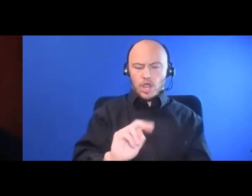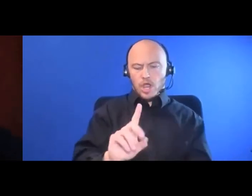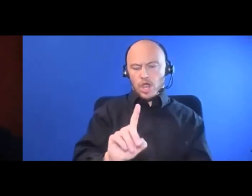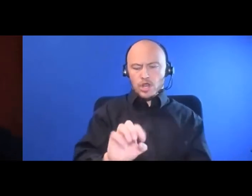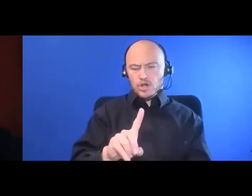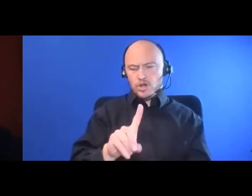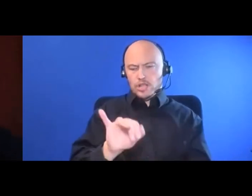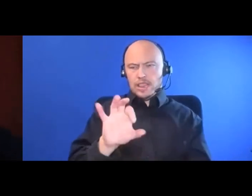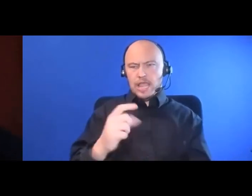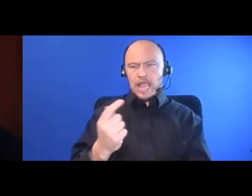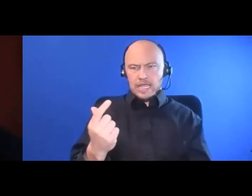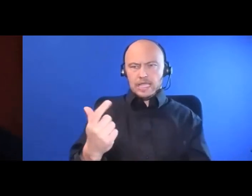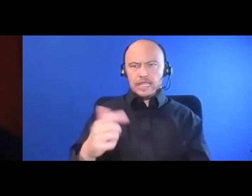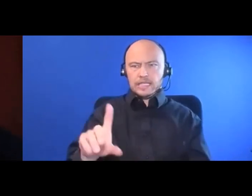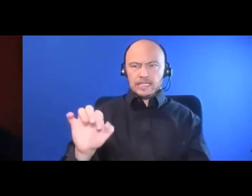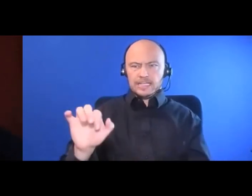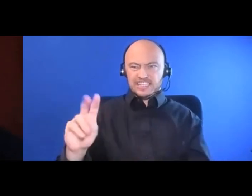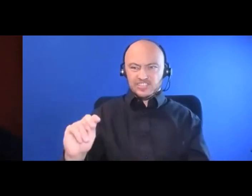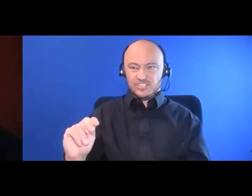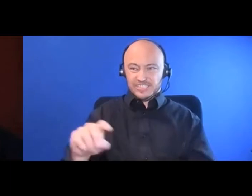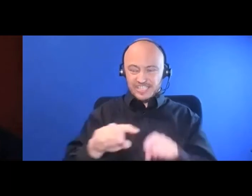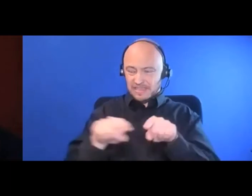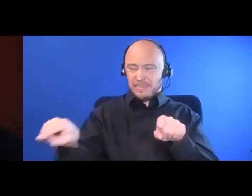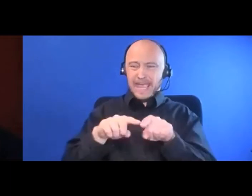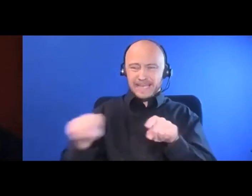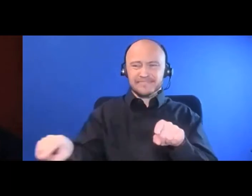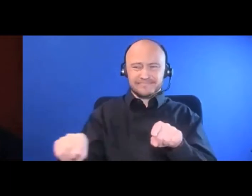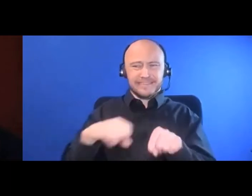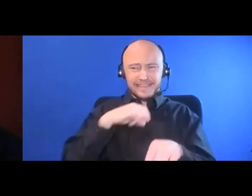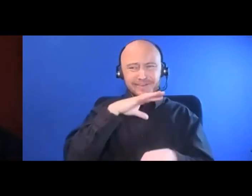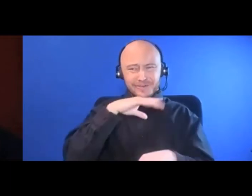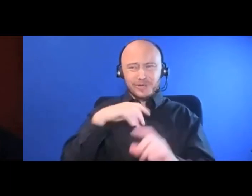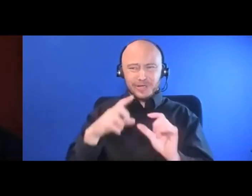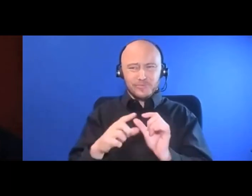If there's any dirty word, it's underlying conditions. Thank you.